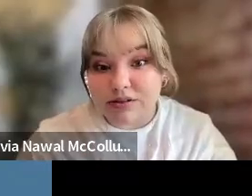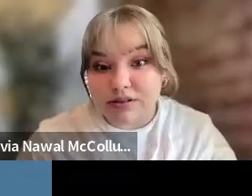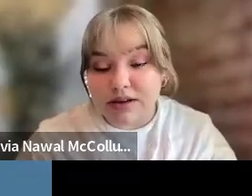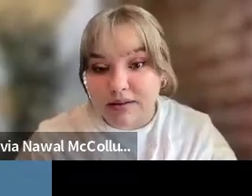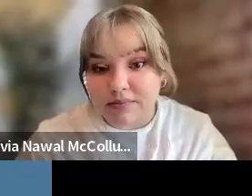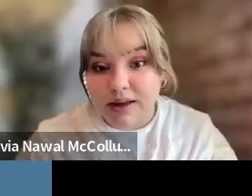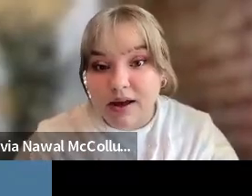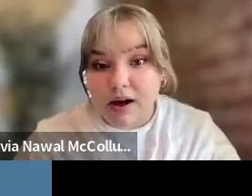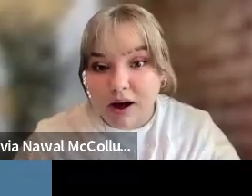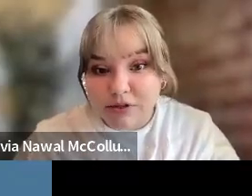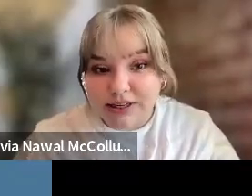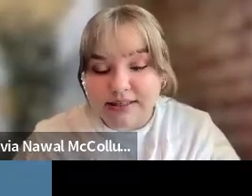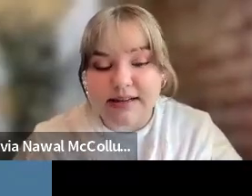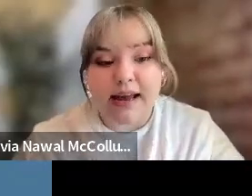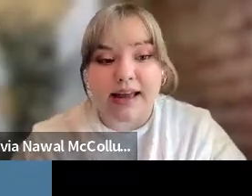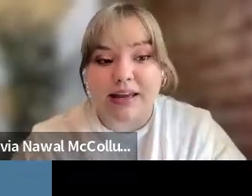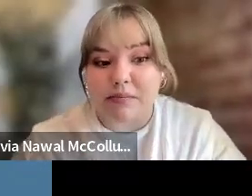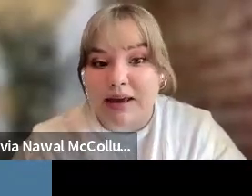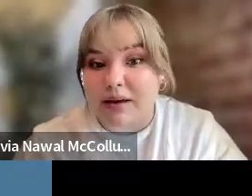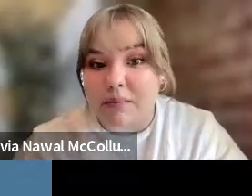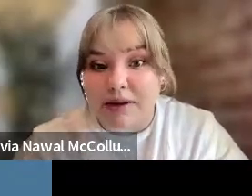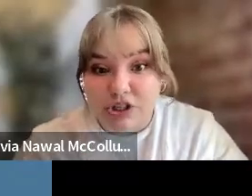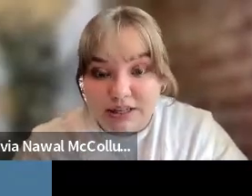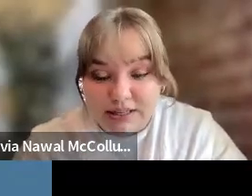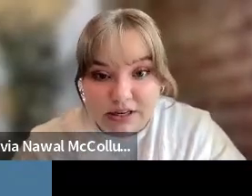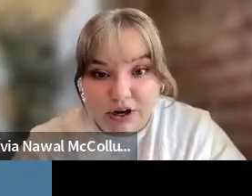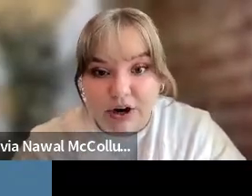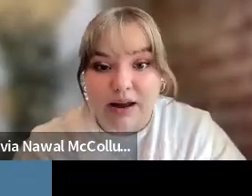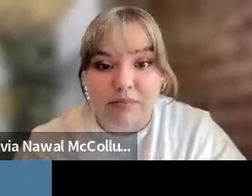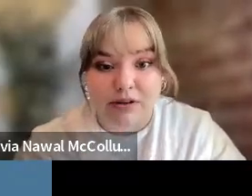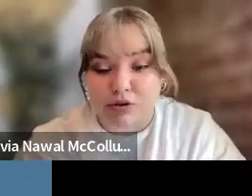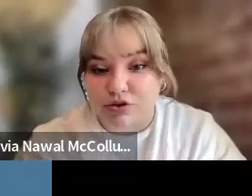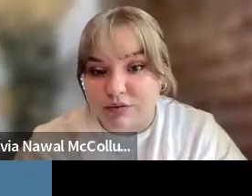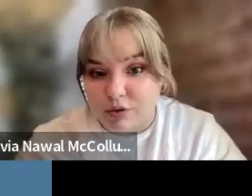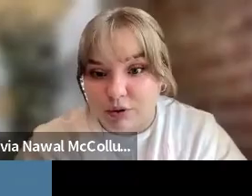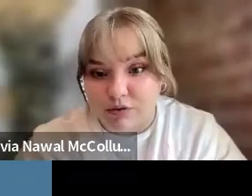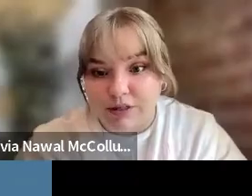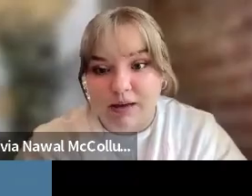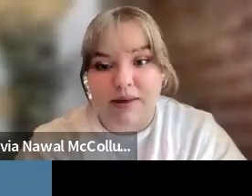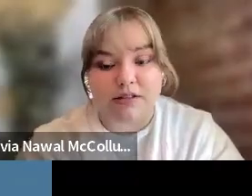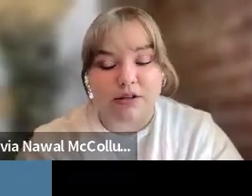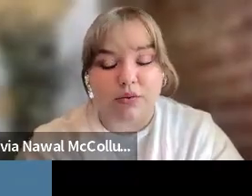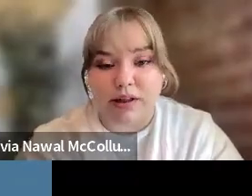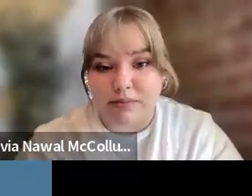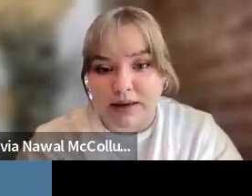think that this is an entire section of public health could talk about for hours. I think that